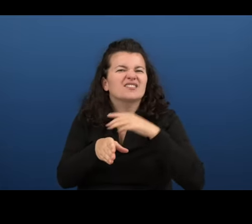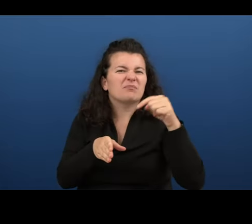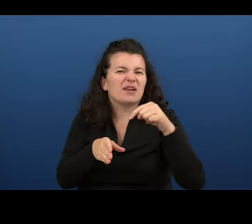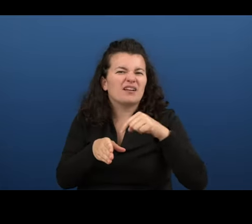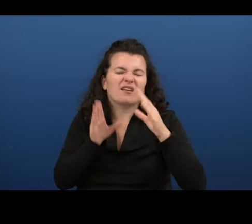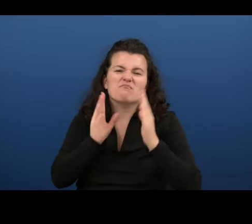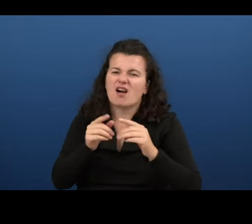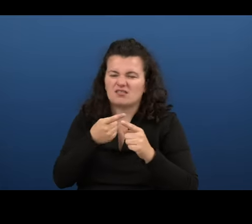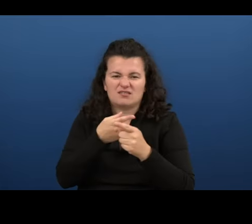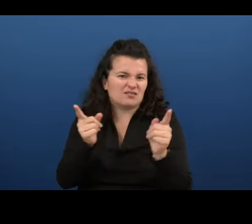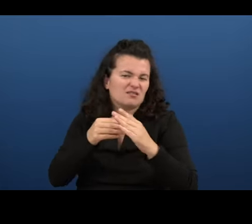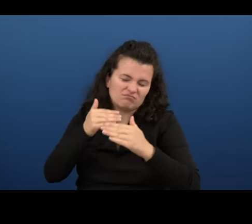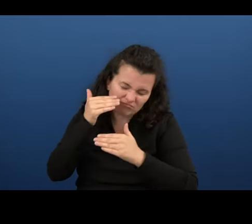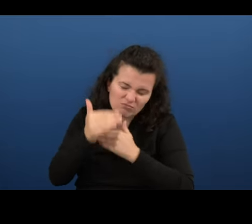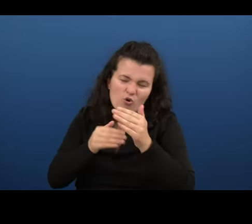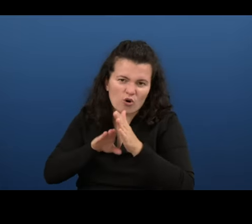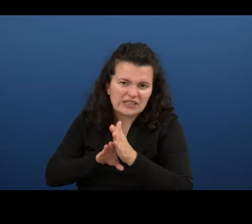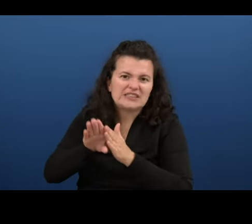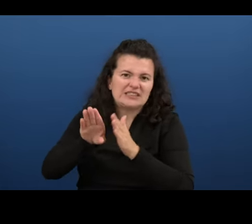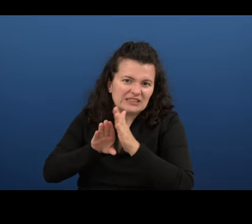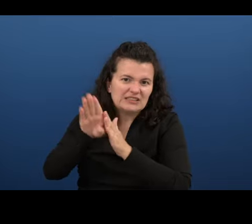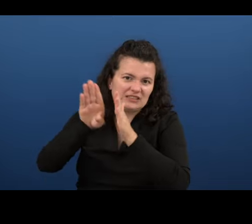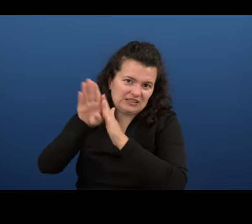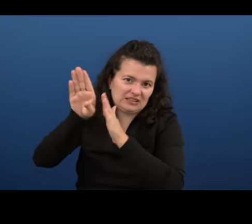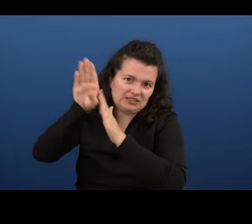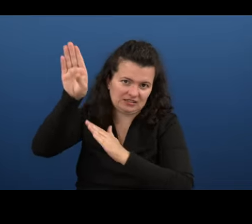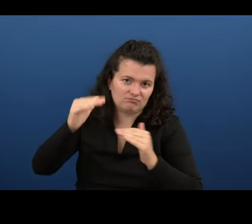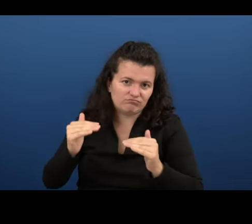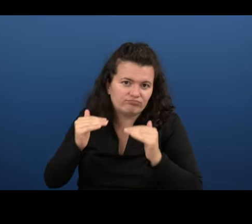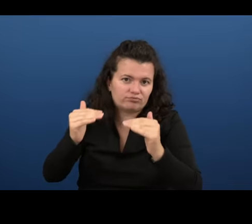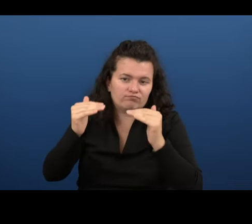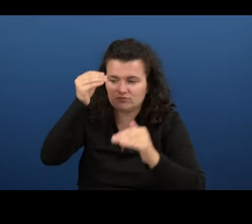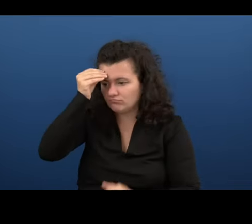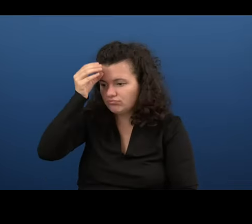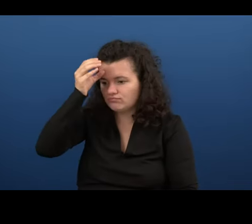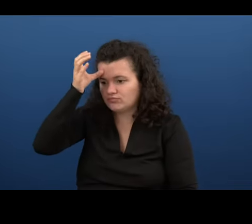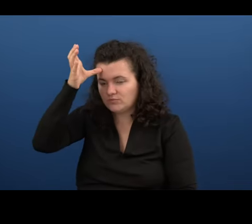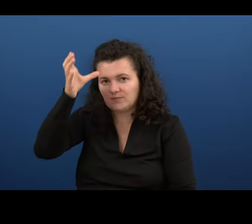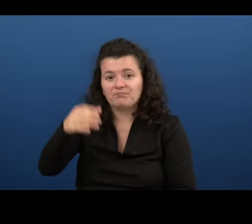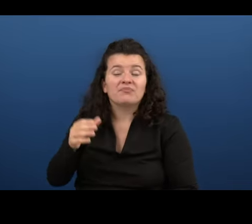collaboration and great input sharing session. 14:40:07 I also want to thank our speakers